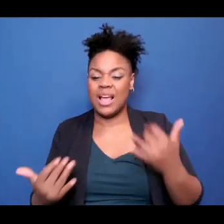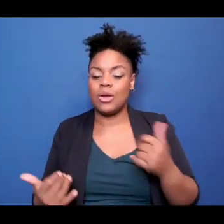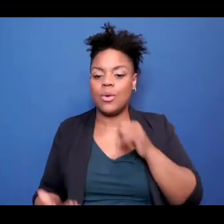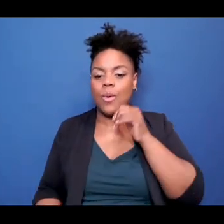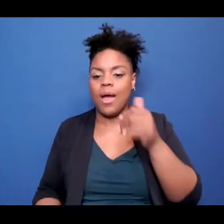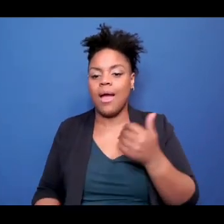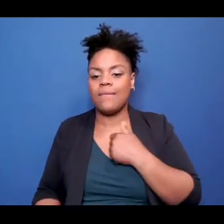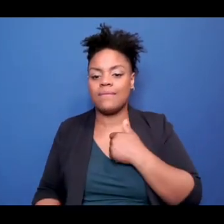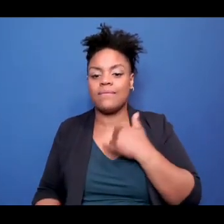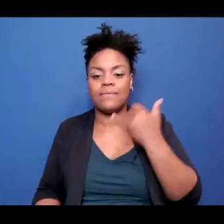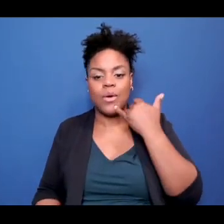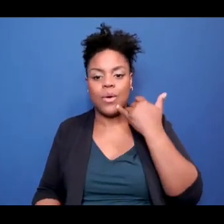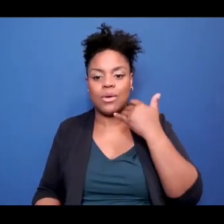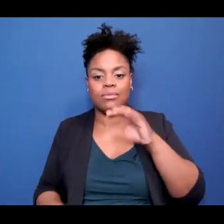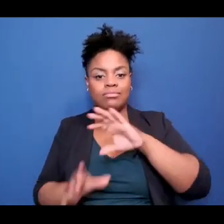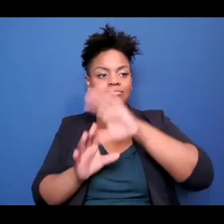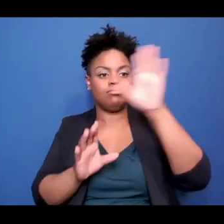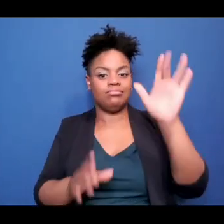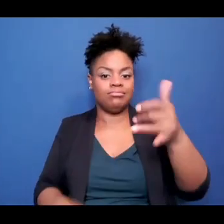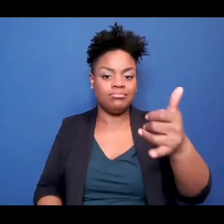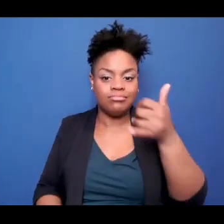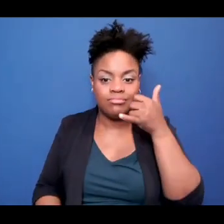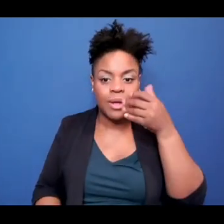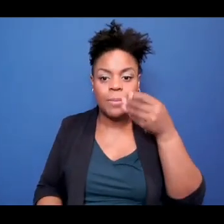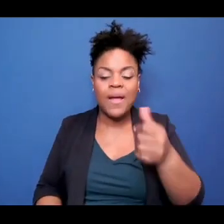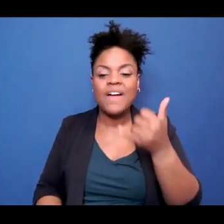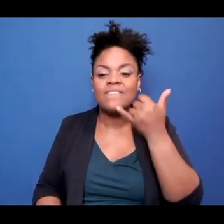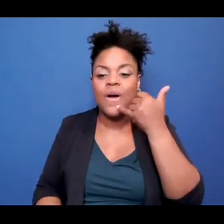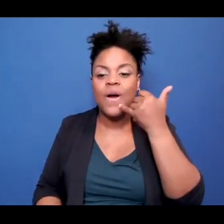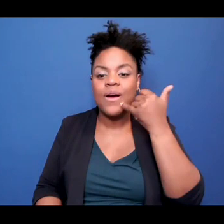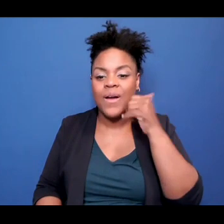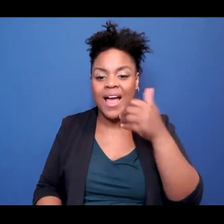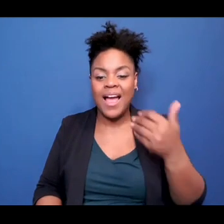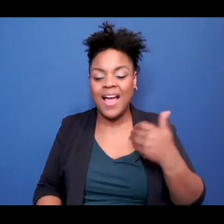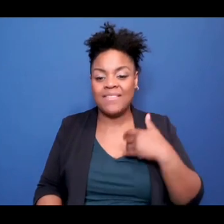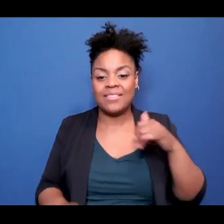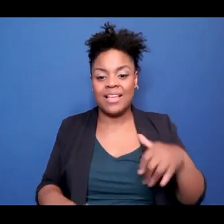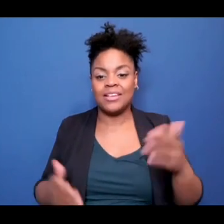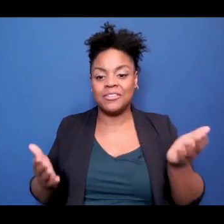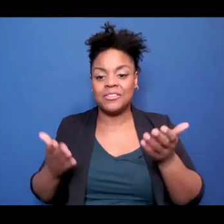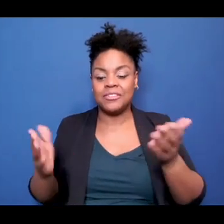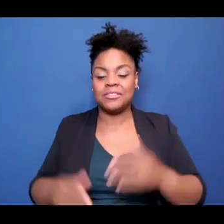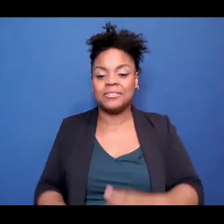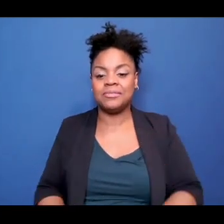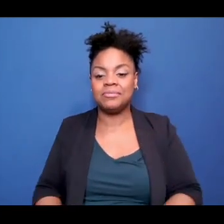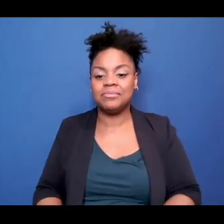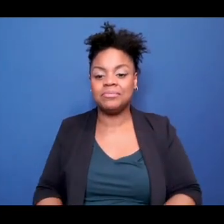SO NOW OF COURSE THERE AREN'T REALLY PHONE KIOSKS BECAUSE EVERYBODY HAS CELL PHONES. SO MOST OF THESE IN NEW YORK